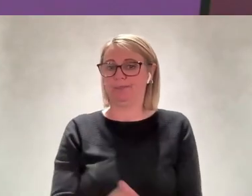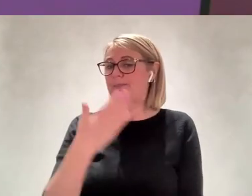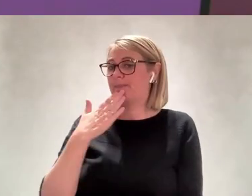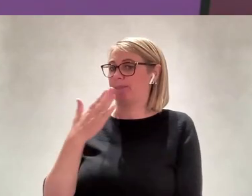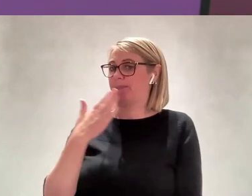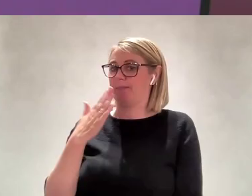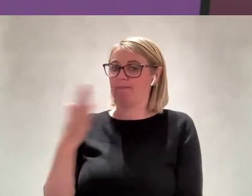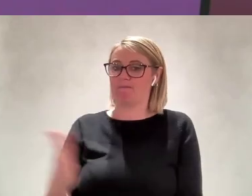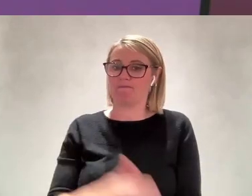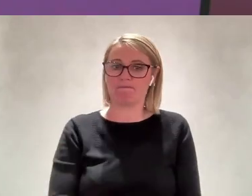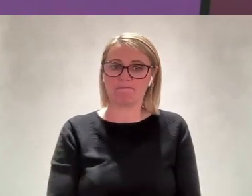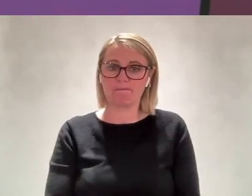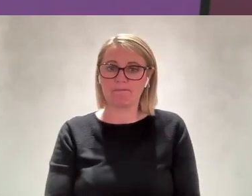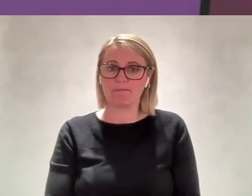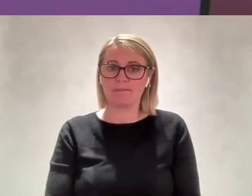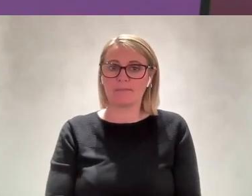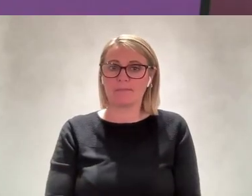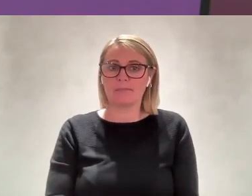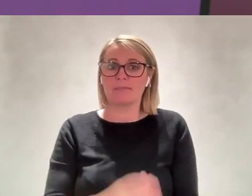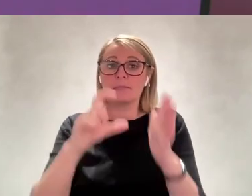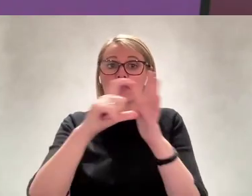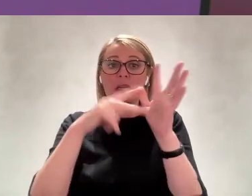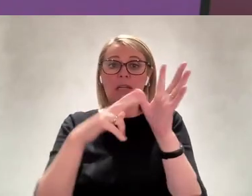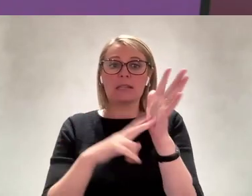Thanks, Bethany. Another one for Dave.